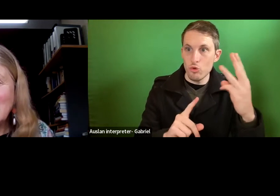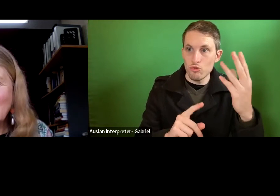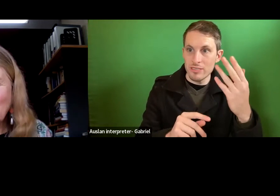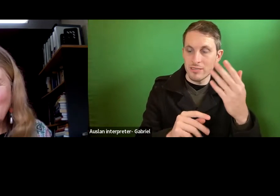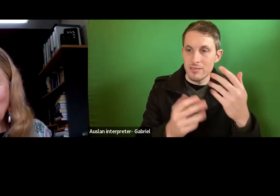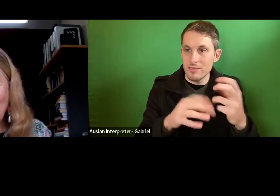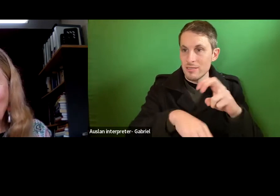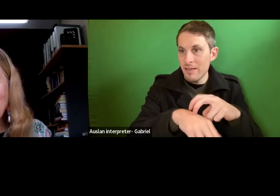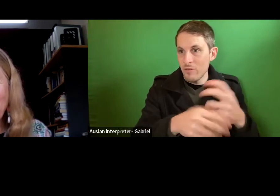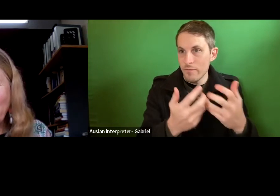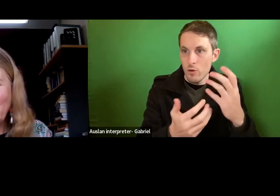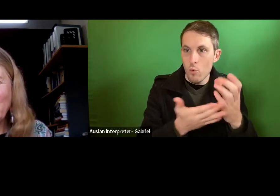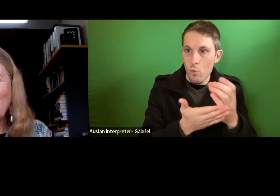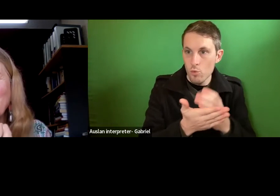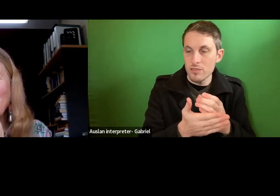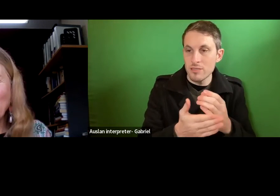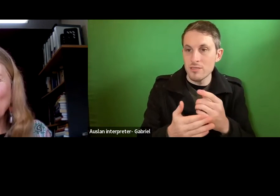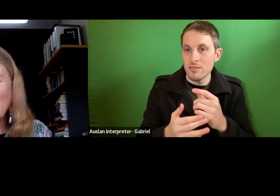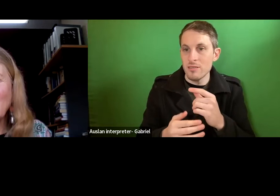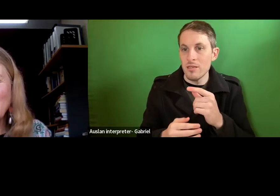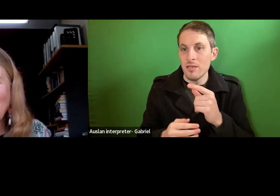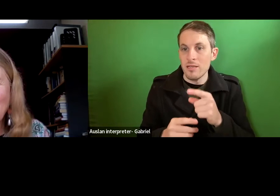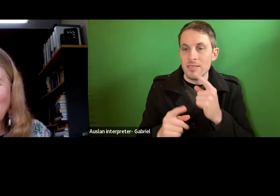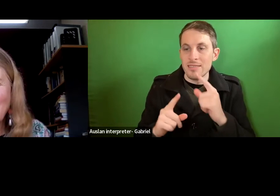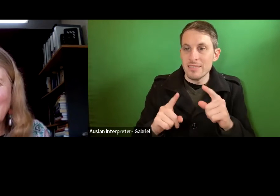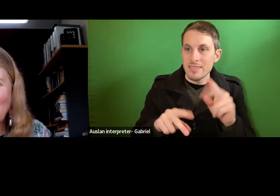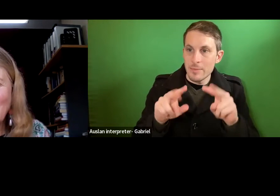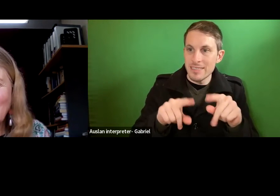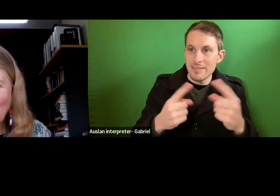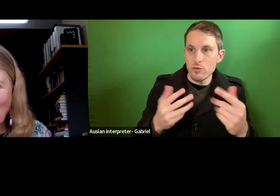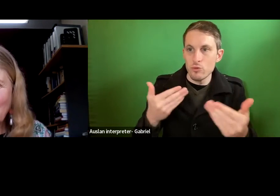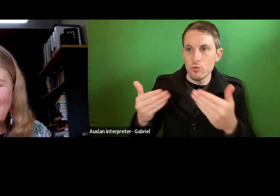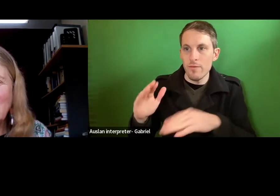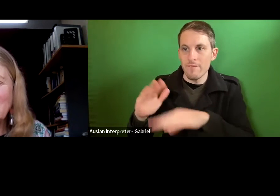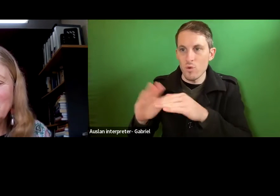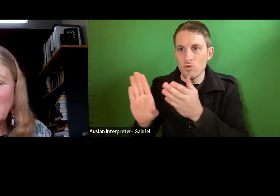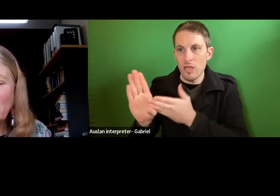is potentially quite different from the full psychoeducational assessment that might be done